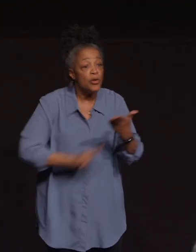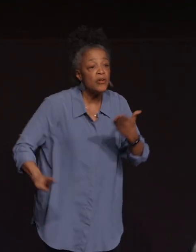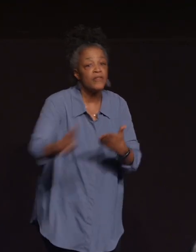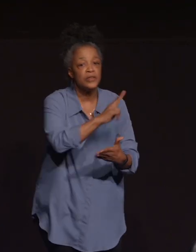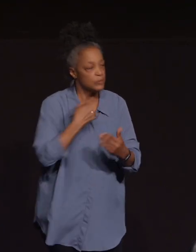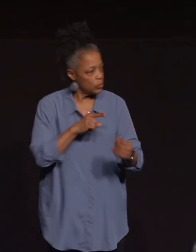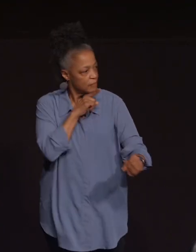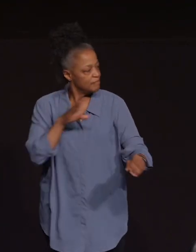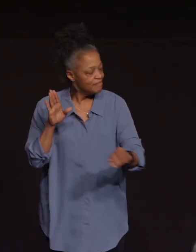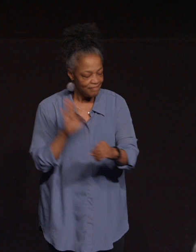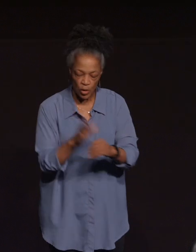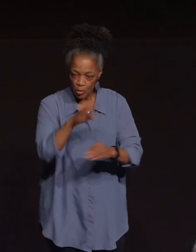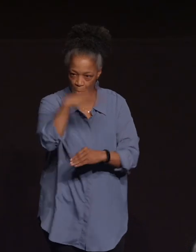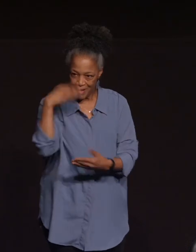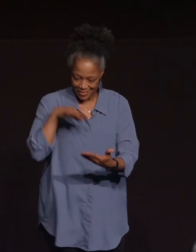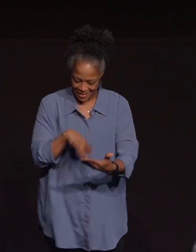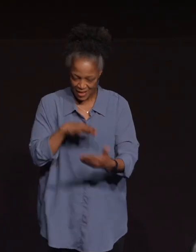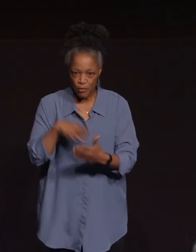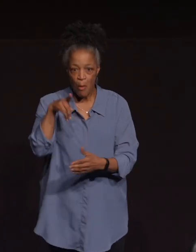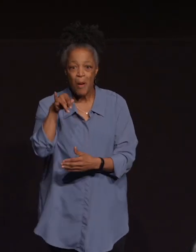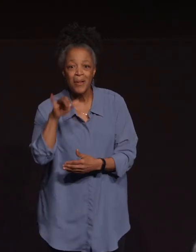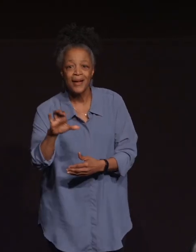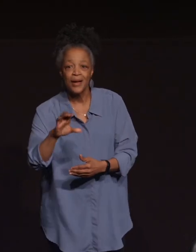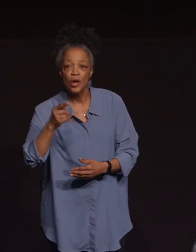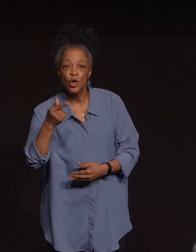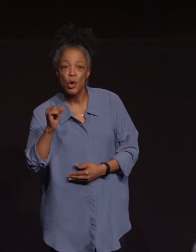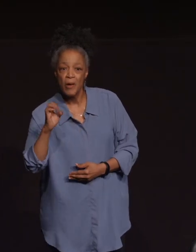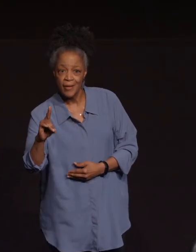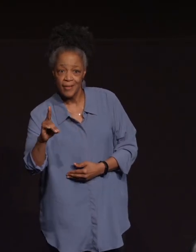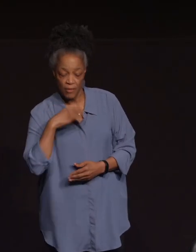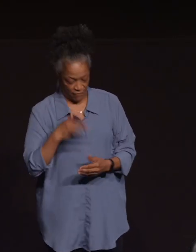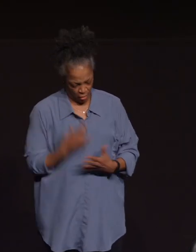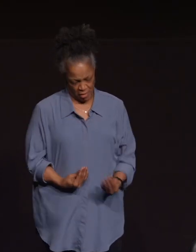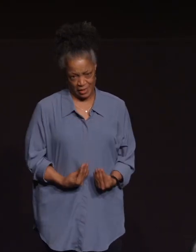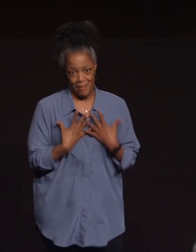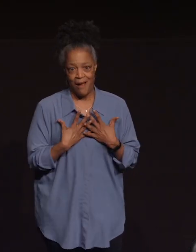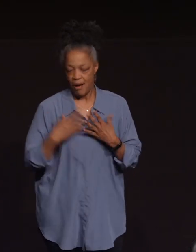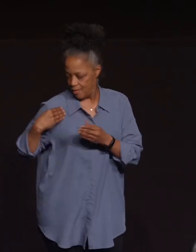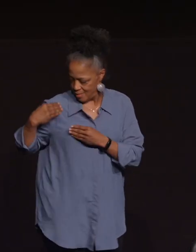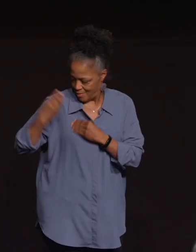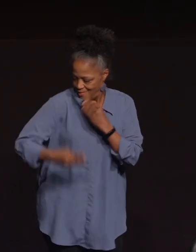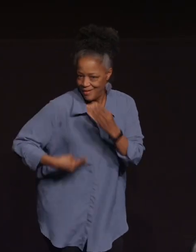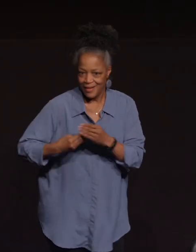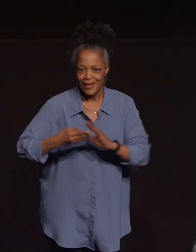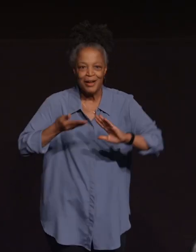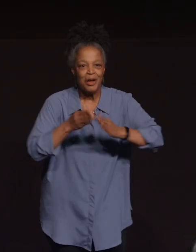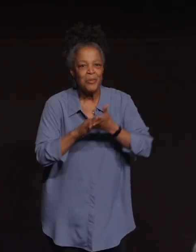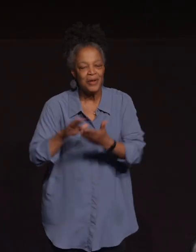Black studies as a public good. We are inspired by the legacy of community campus pedagogical